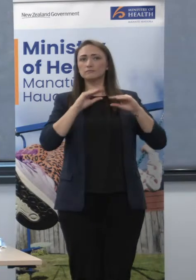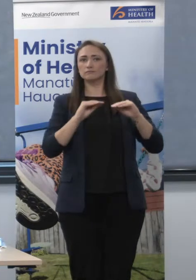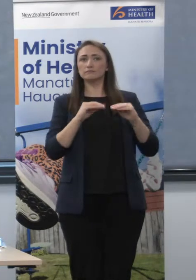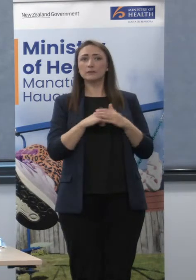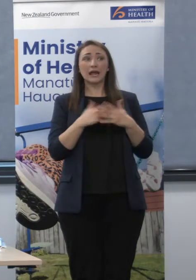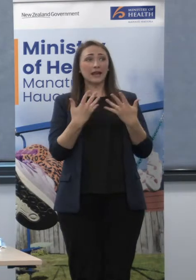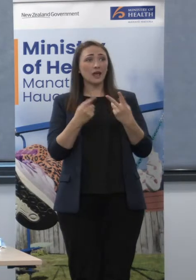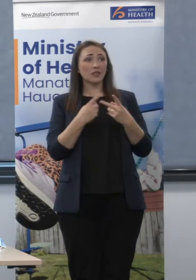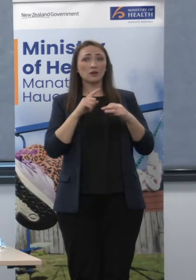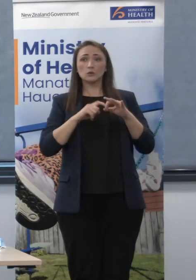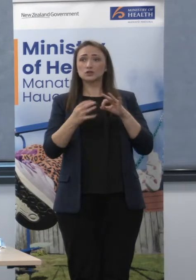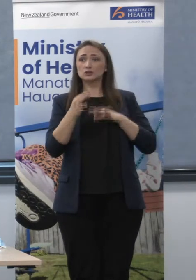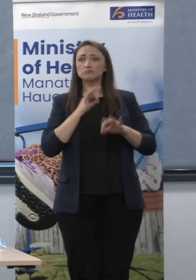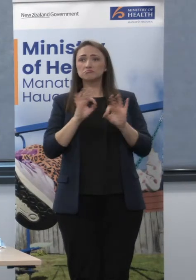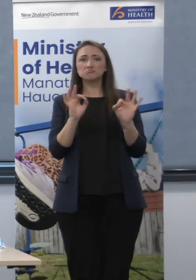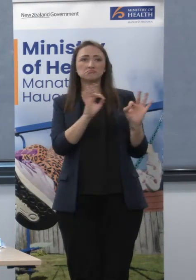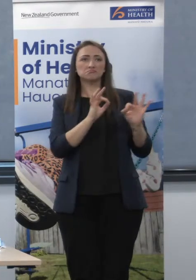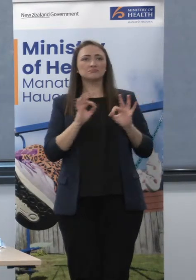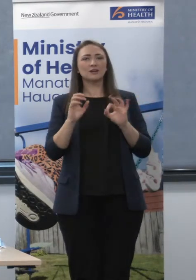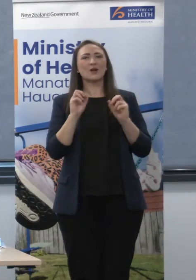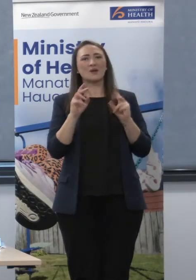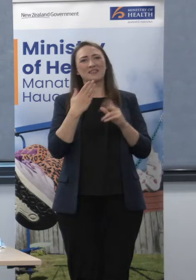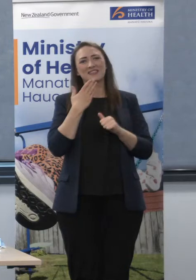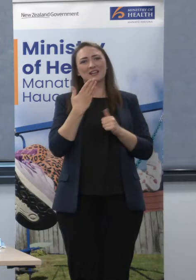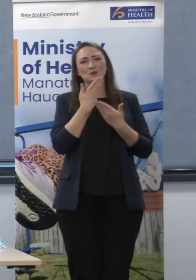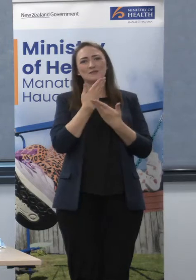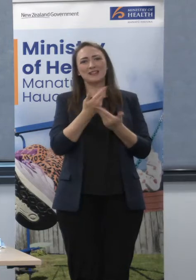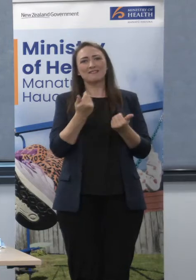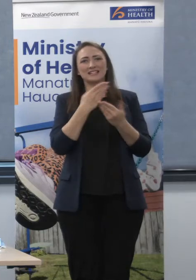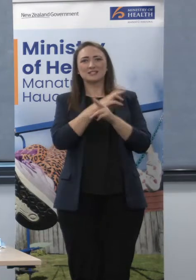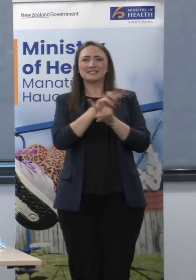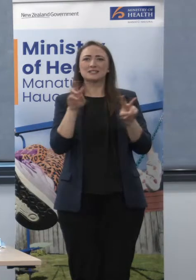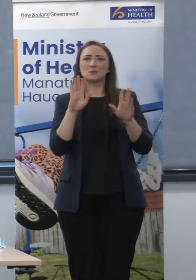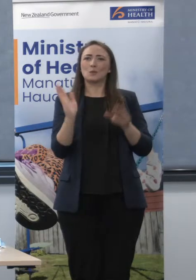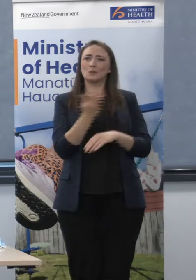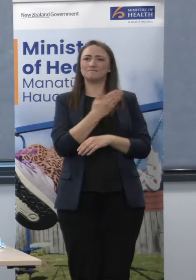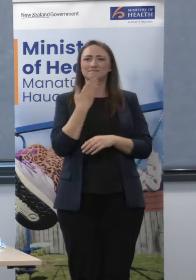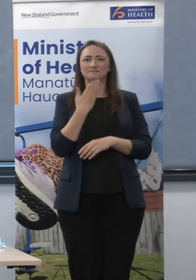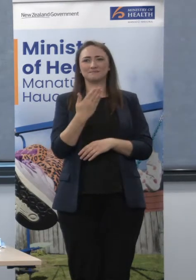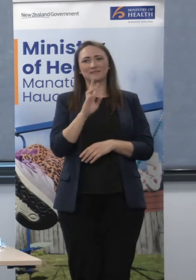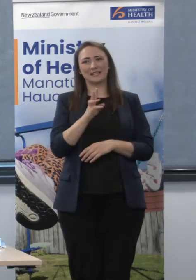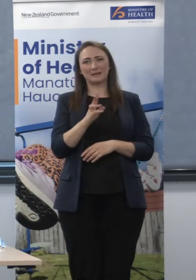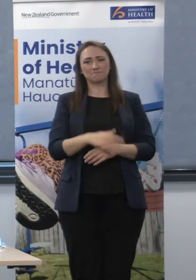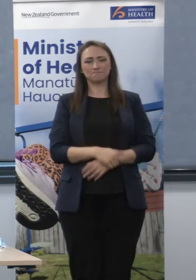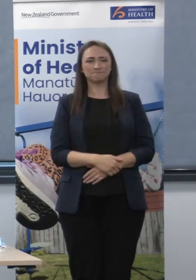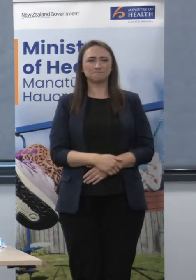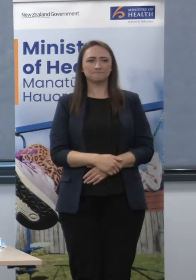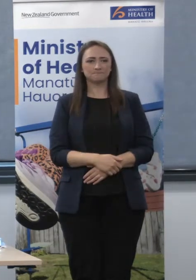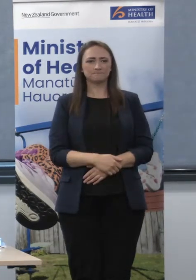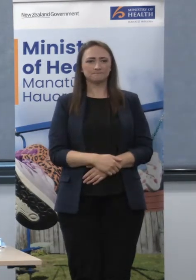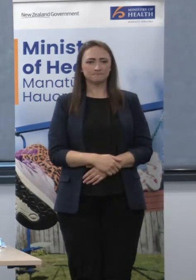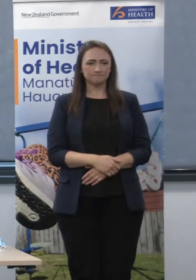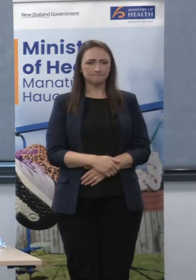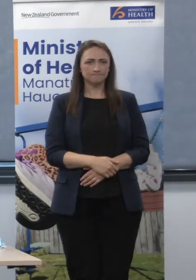Good, other any more questions before we finish? If not, thank you for coming.